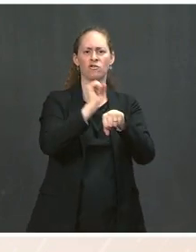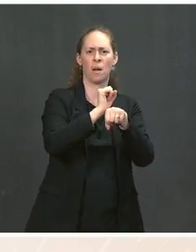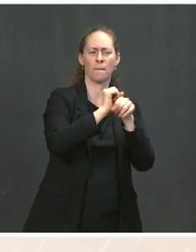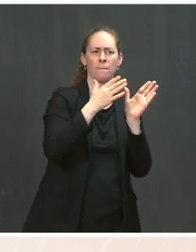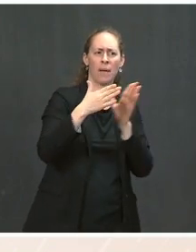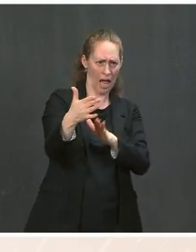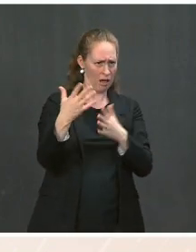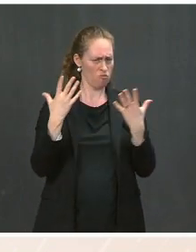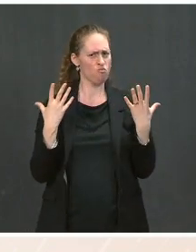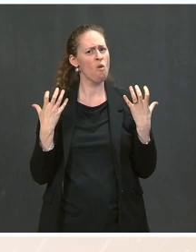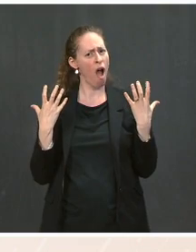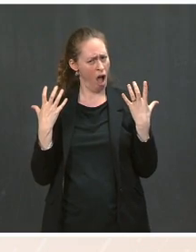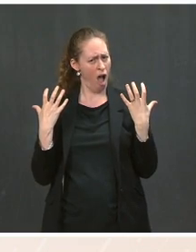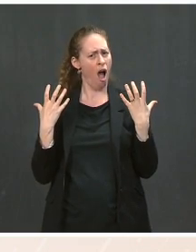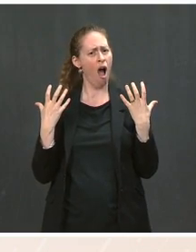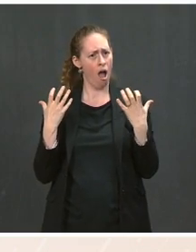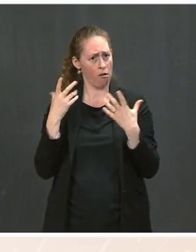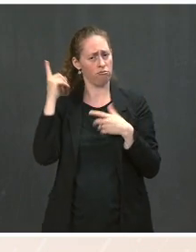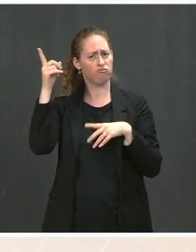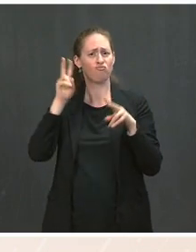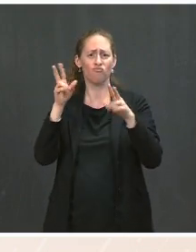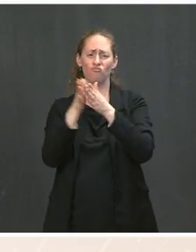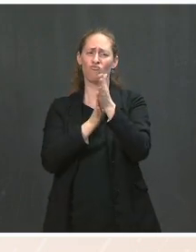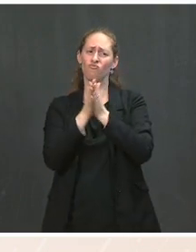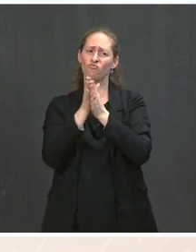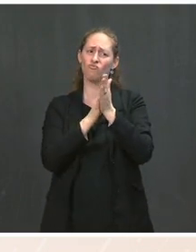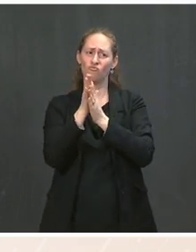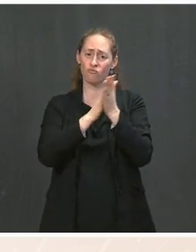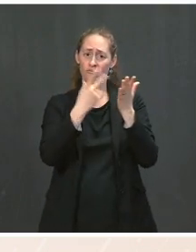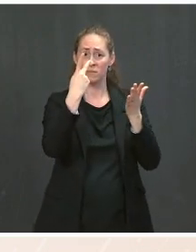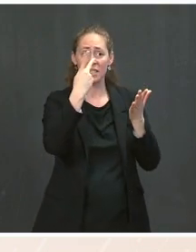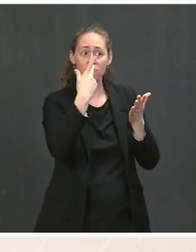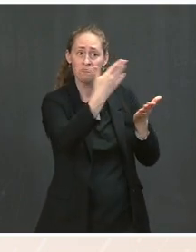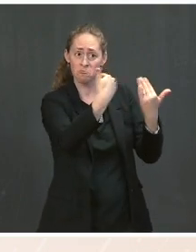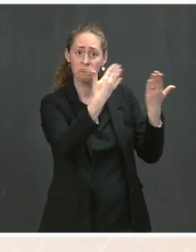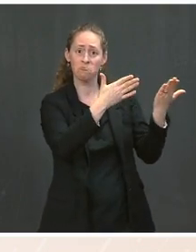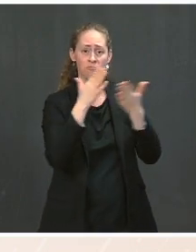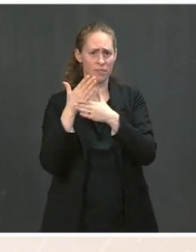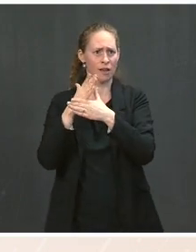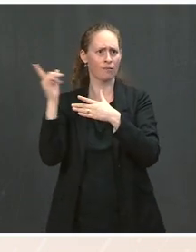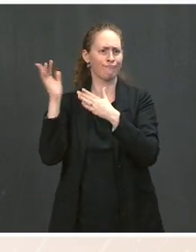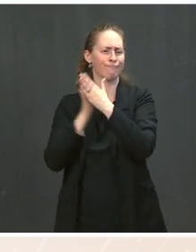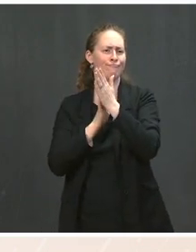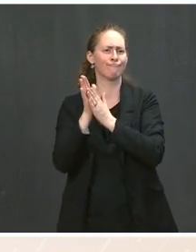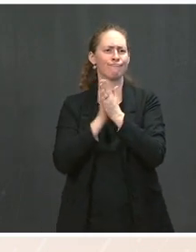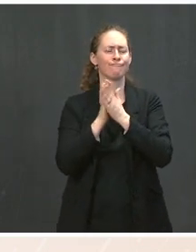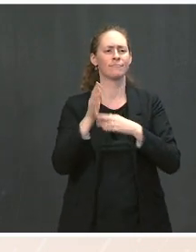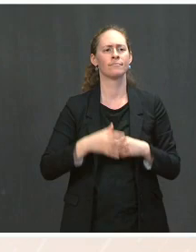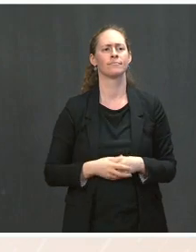to hearing what their proposals might be. You know, he has some fundamental -- and this kind of goes in response to an earlier question --